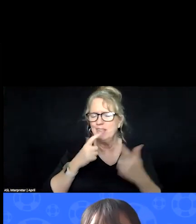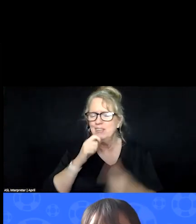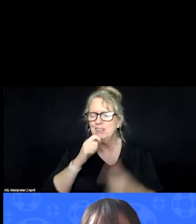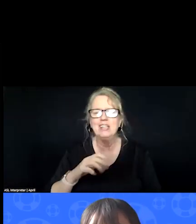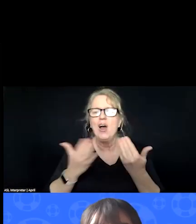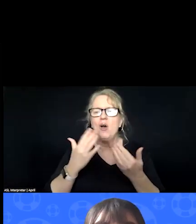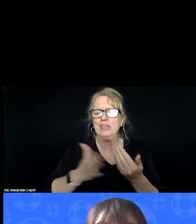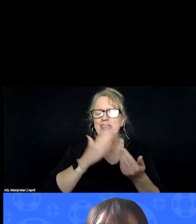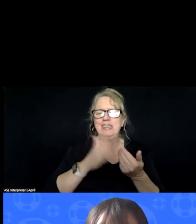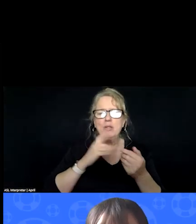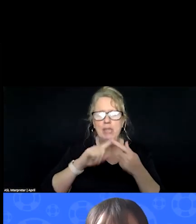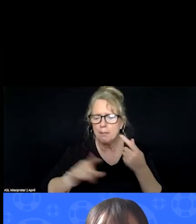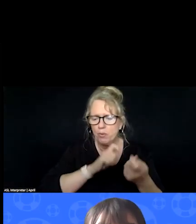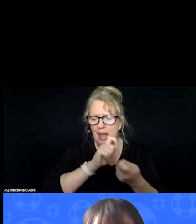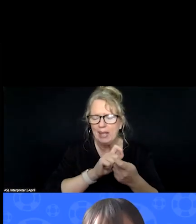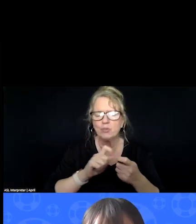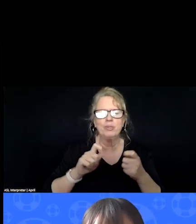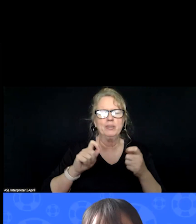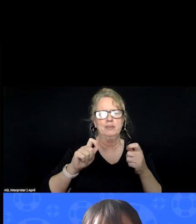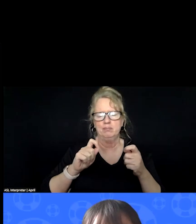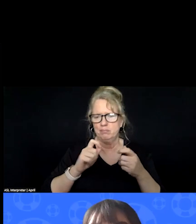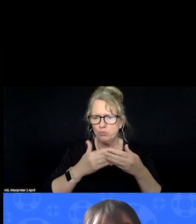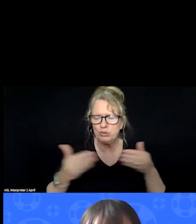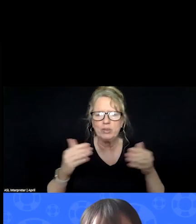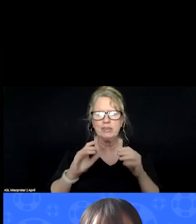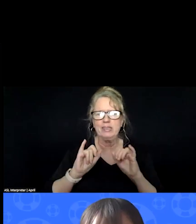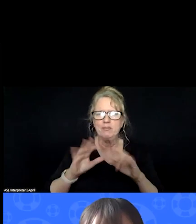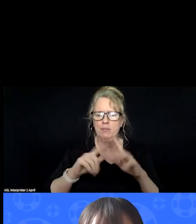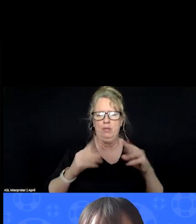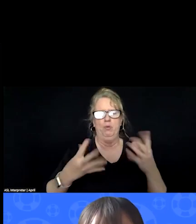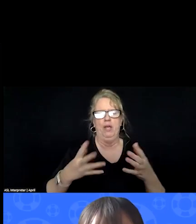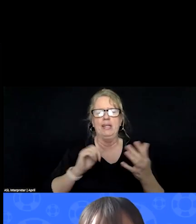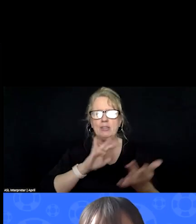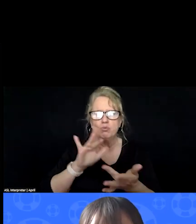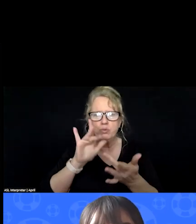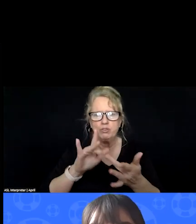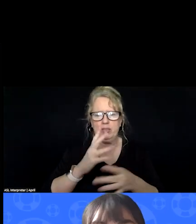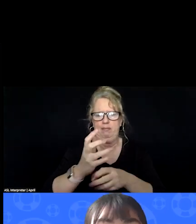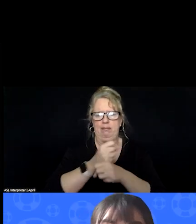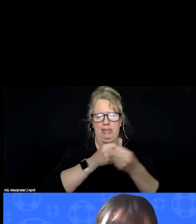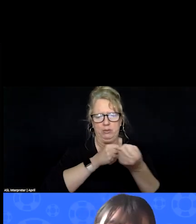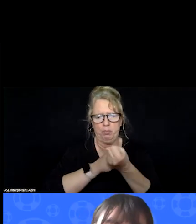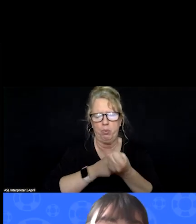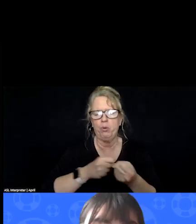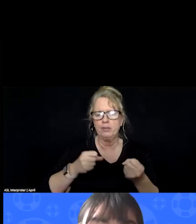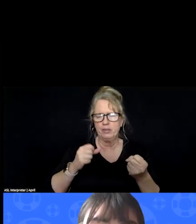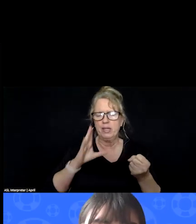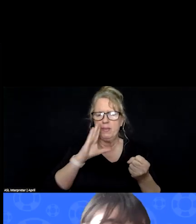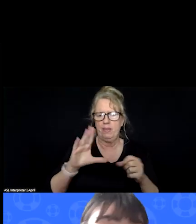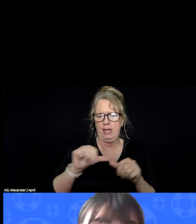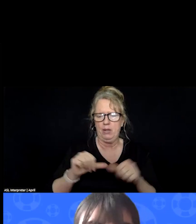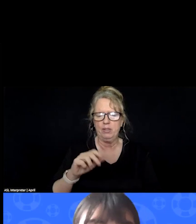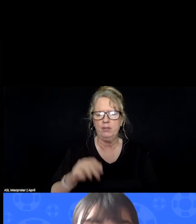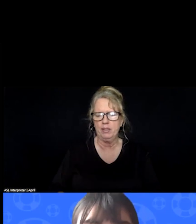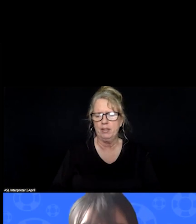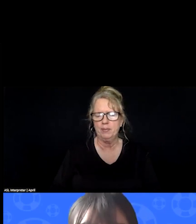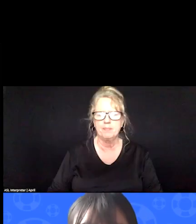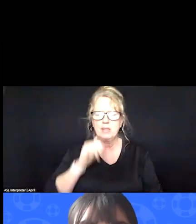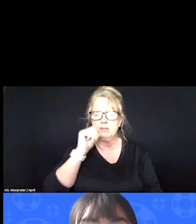WE CANNOT GET RESOURCES OUT FOR WHERE YOU DON'T LIVE.